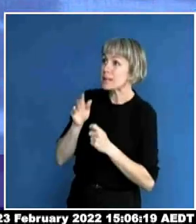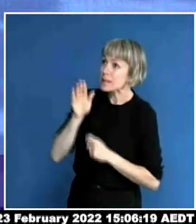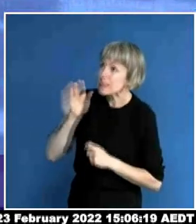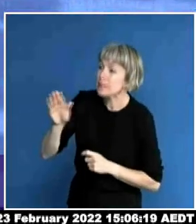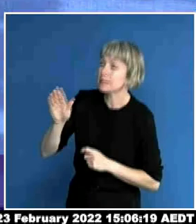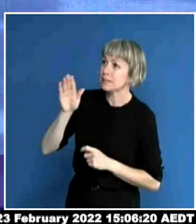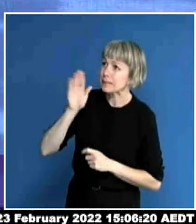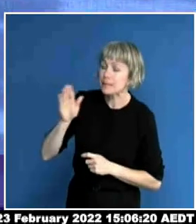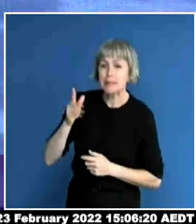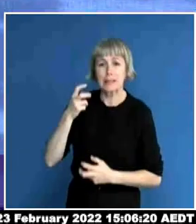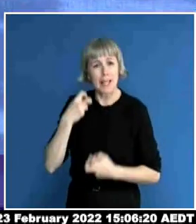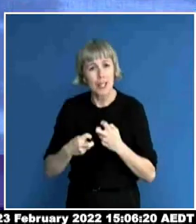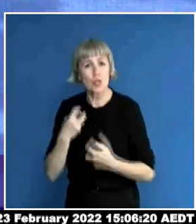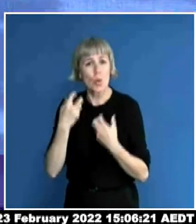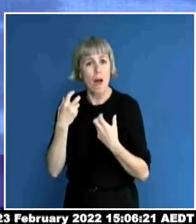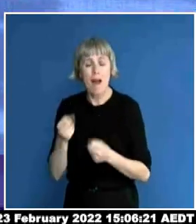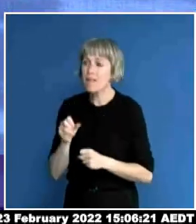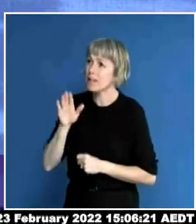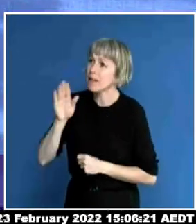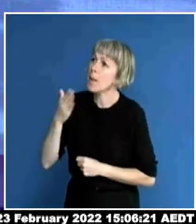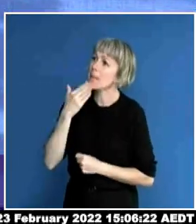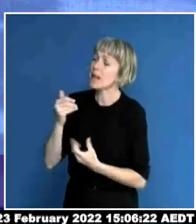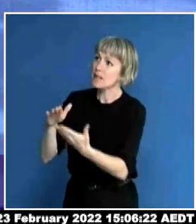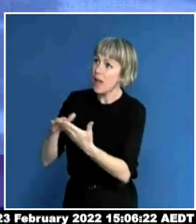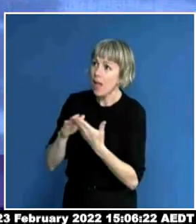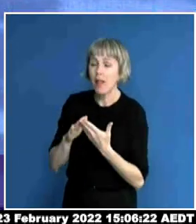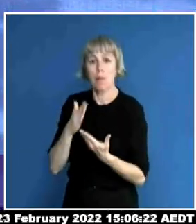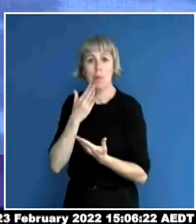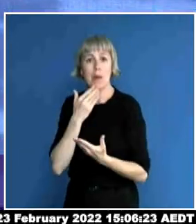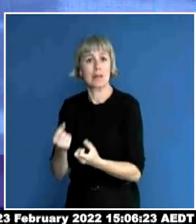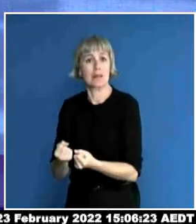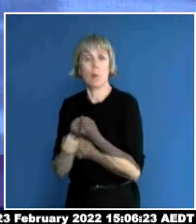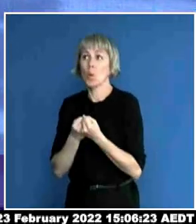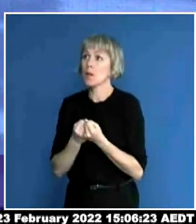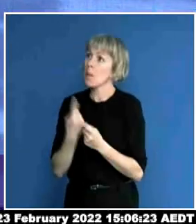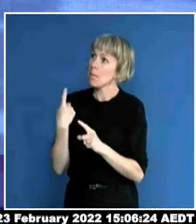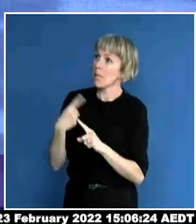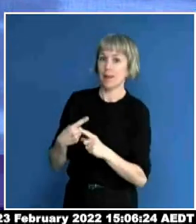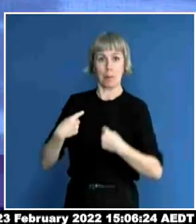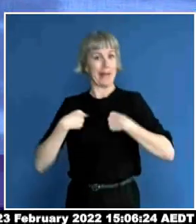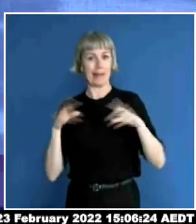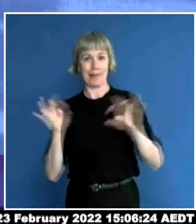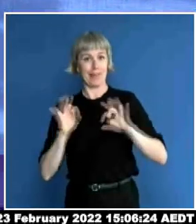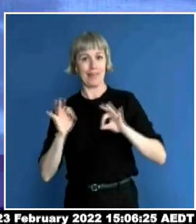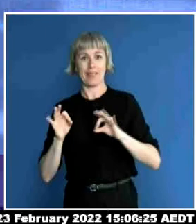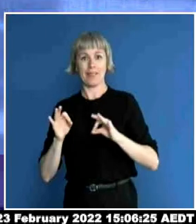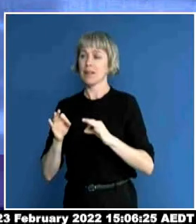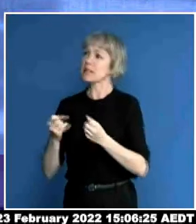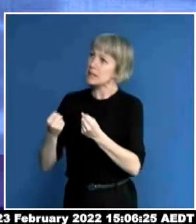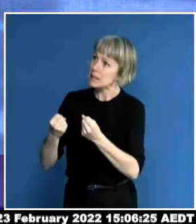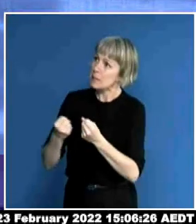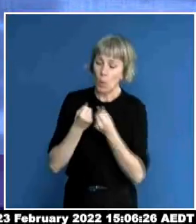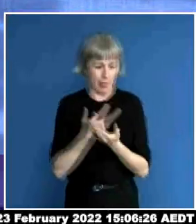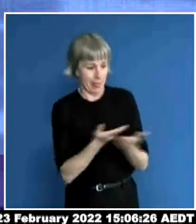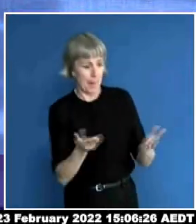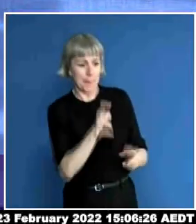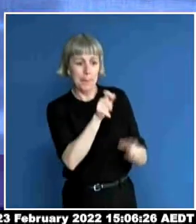help or support - not just for me but for the participants - the more you were pushed aside and forgot about.